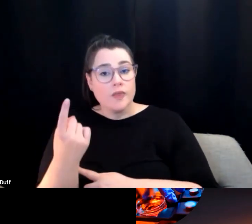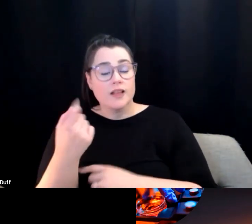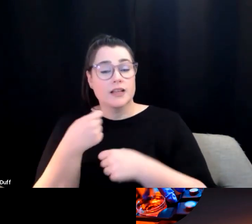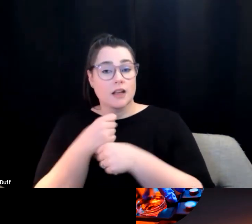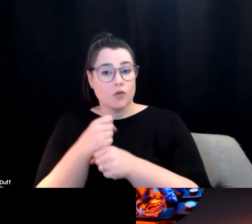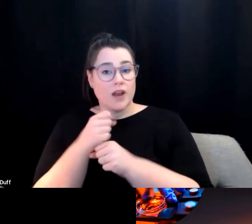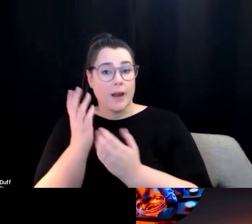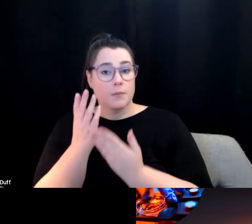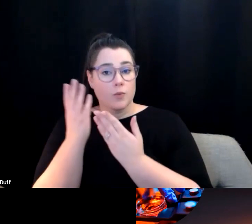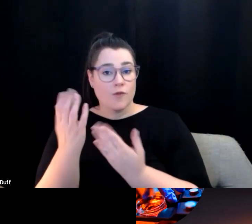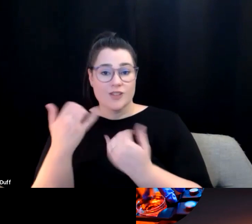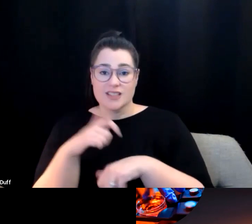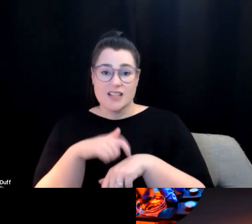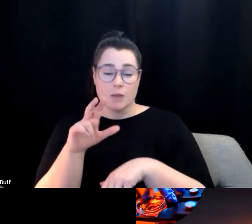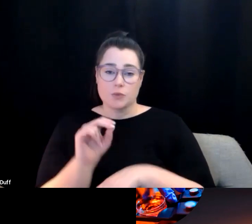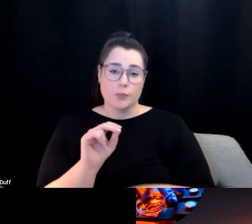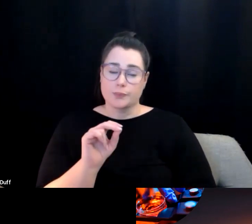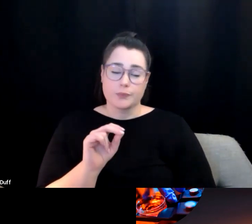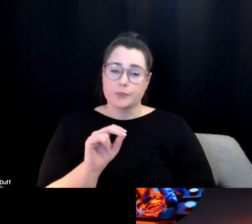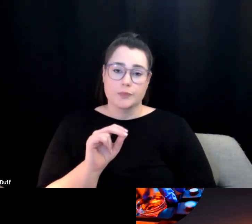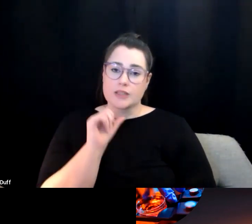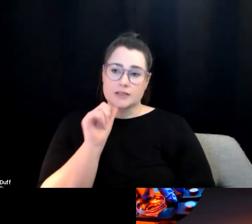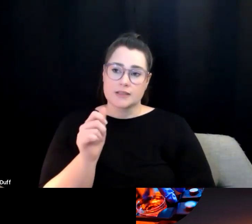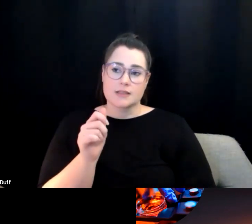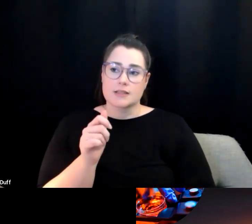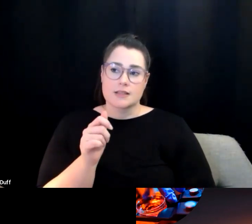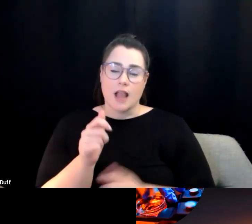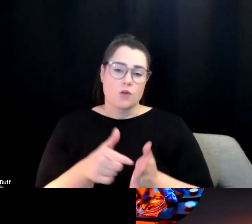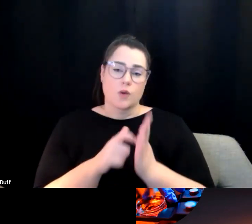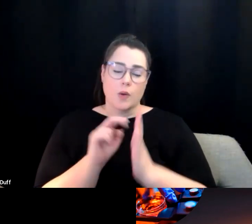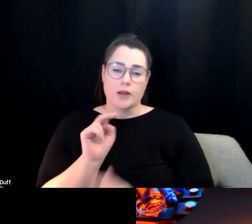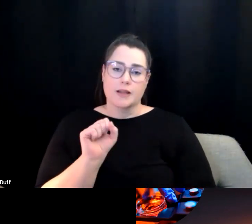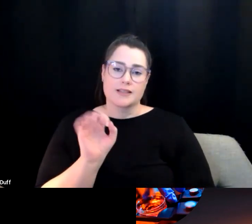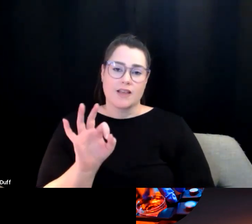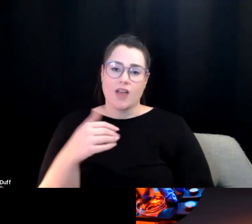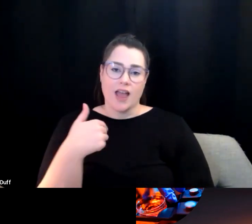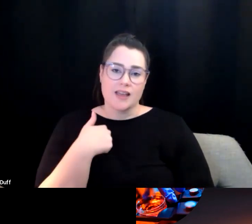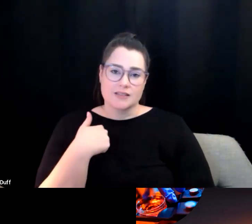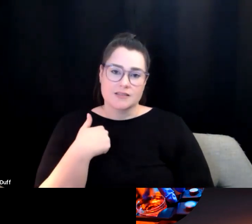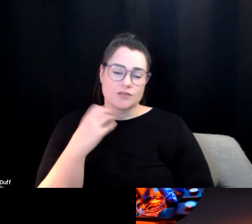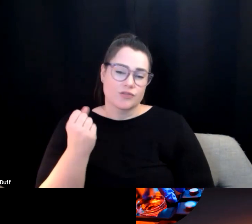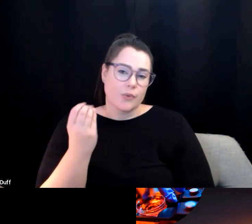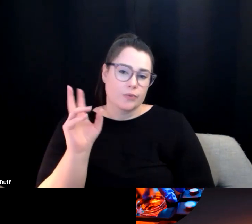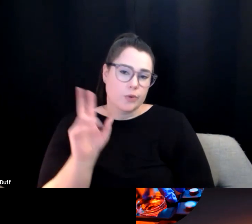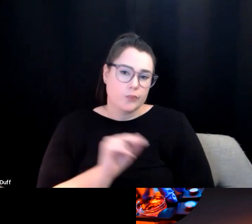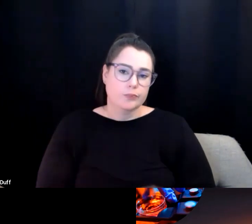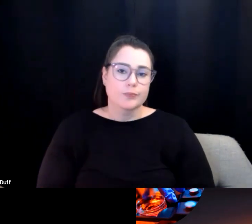at this time, that is not a requirement that NSF has. So at this time, no. Samantha Hunter: Okay.